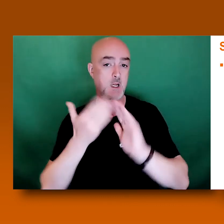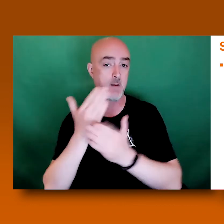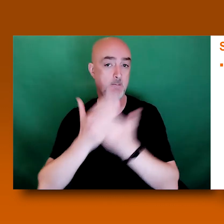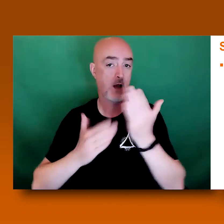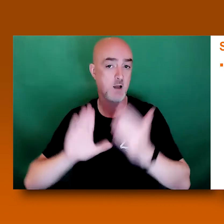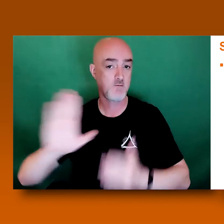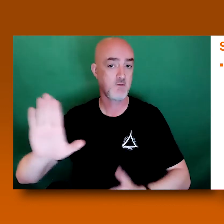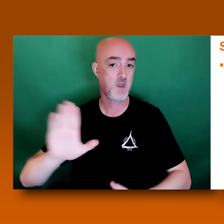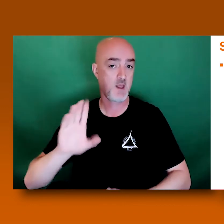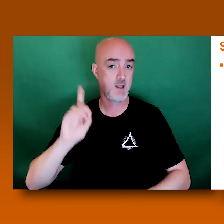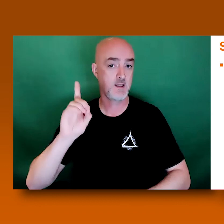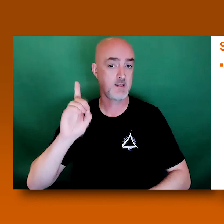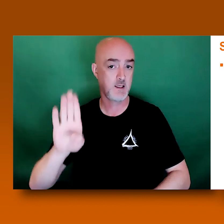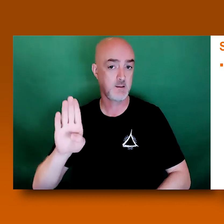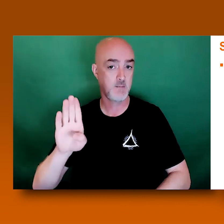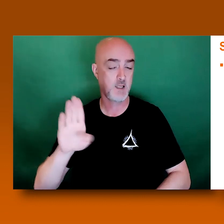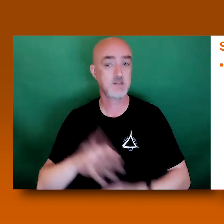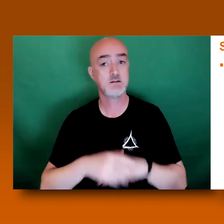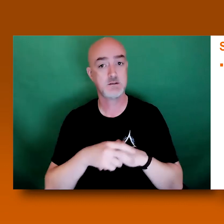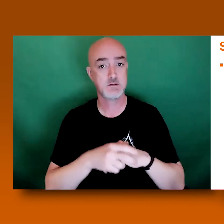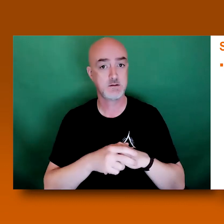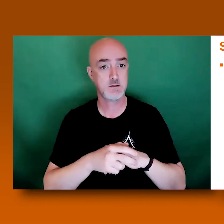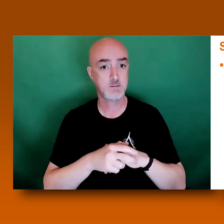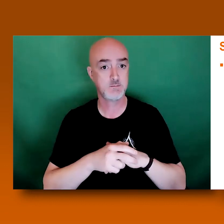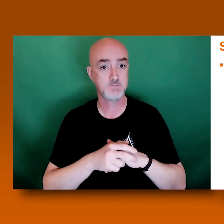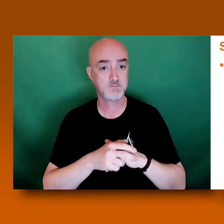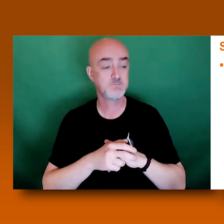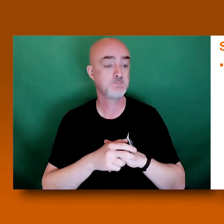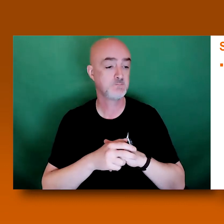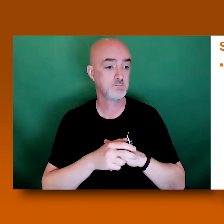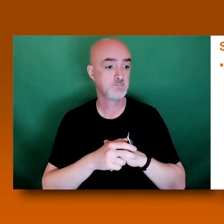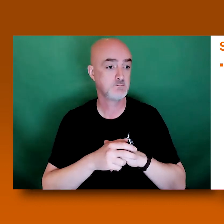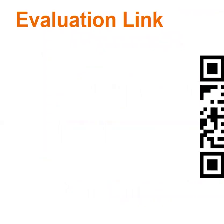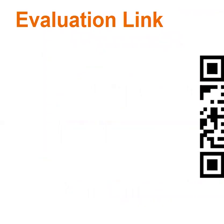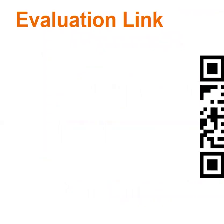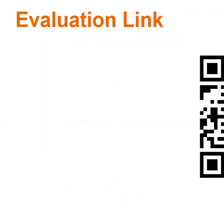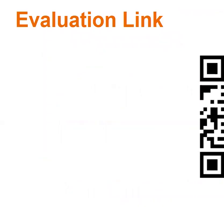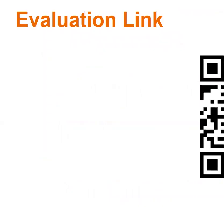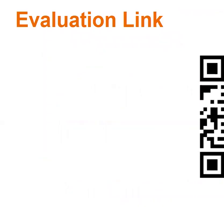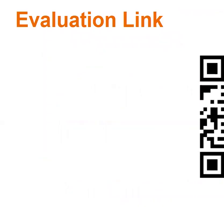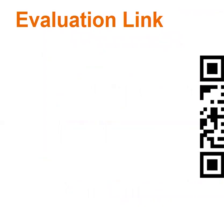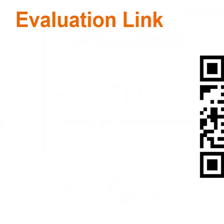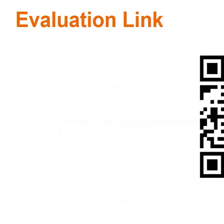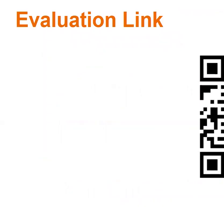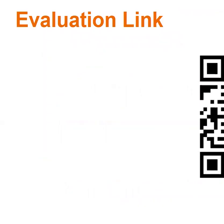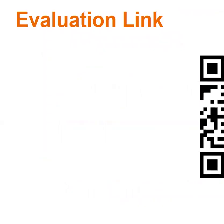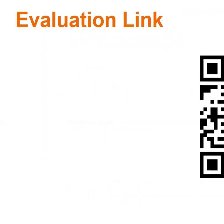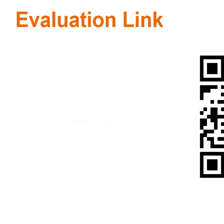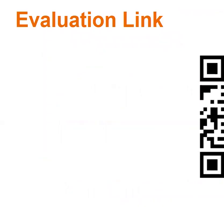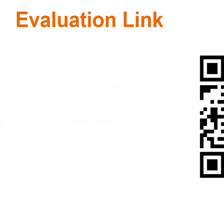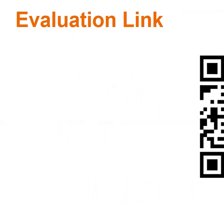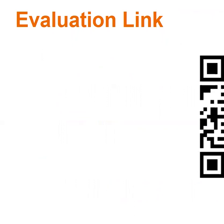be included into their database as options for reviewers. And then here's the QR code we promised at the end.